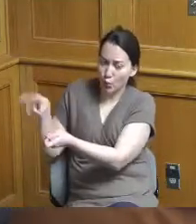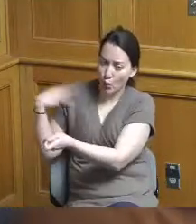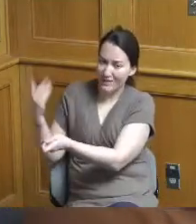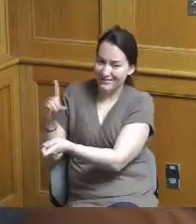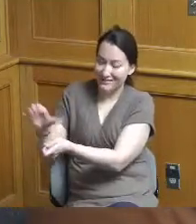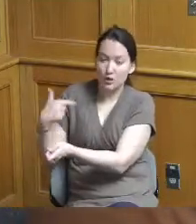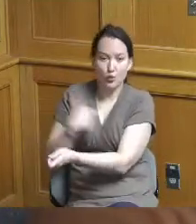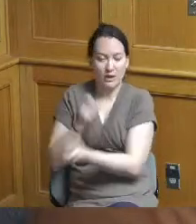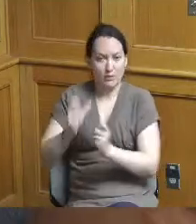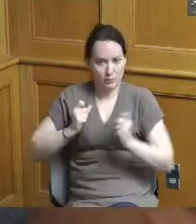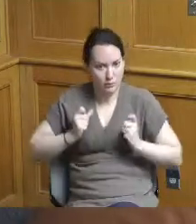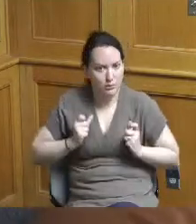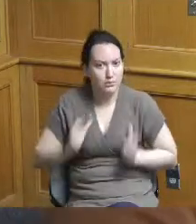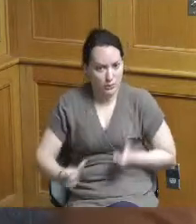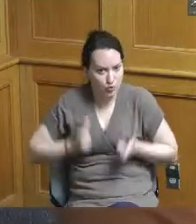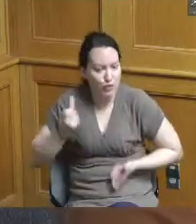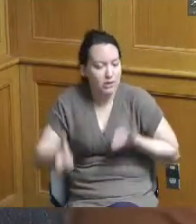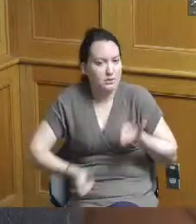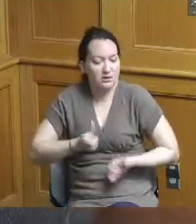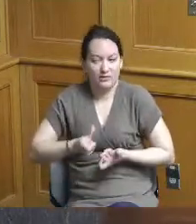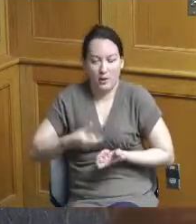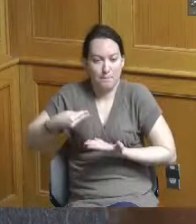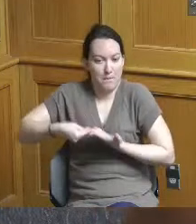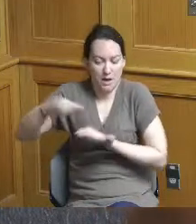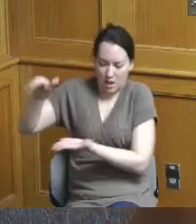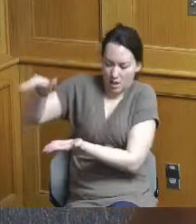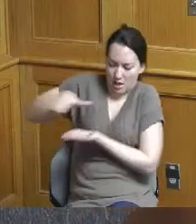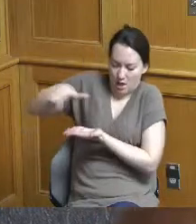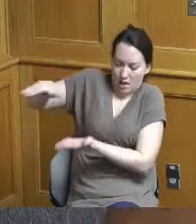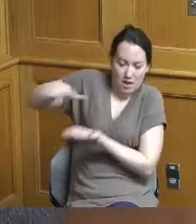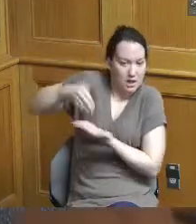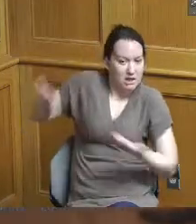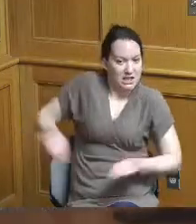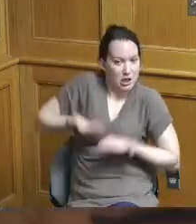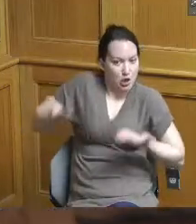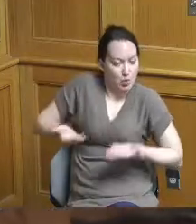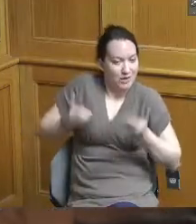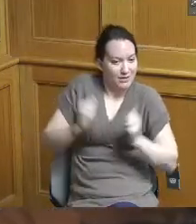be aggressive and trying to bring some of those dollars back home and be able to have a report